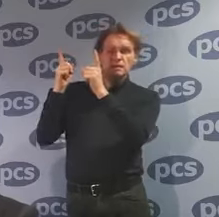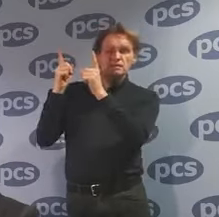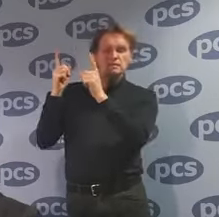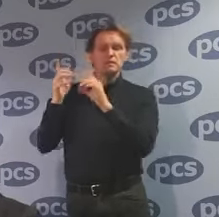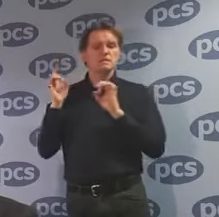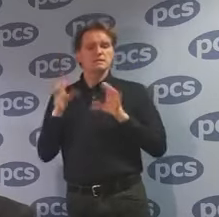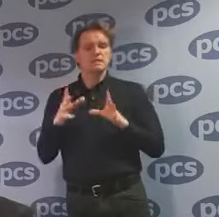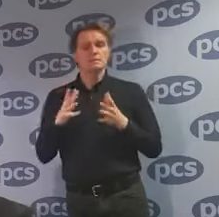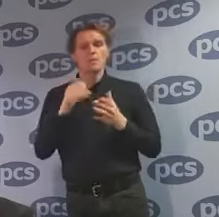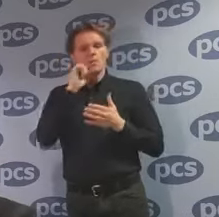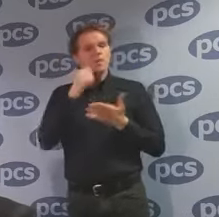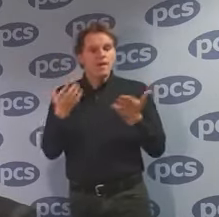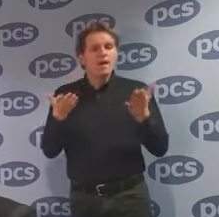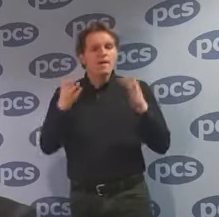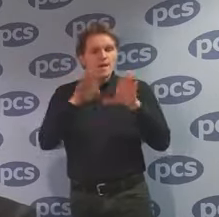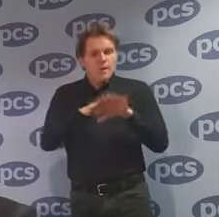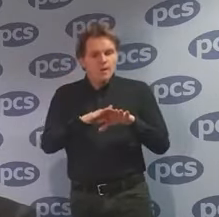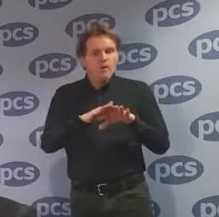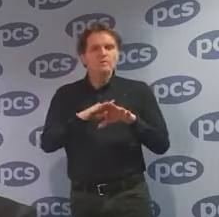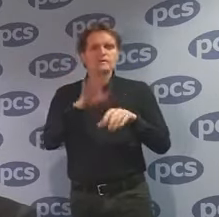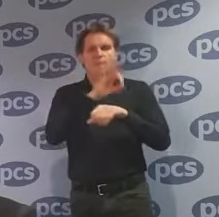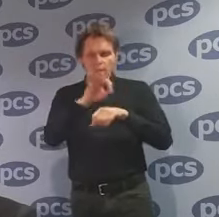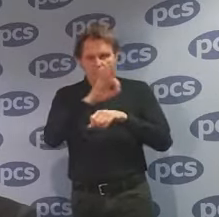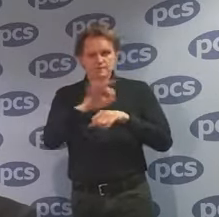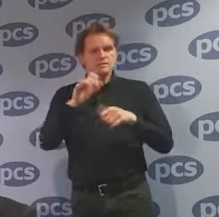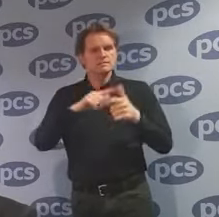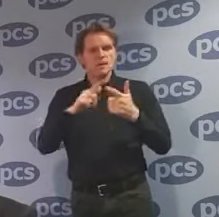going to close the offices and make the redundancies we actually want to do it